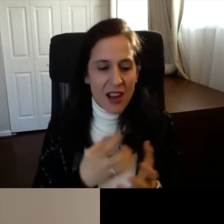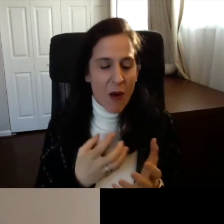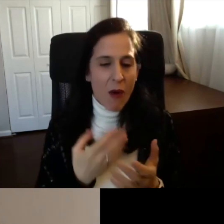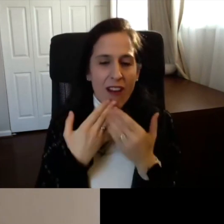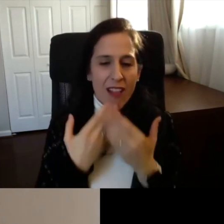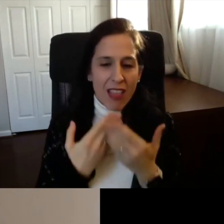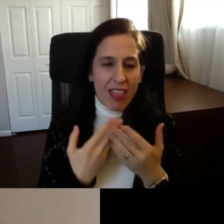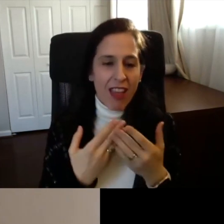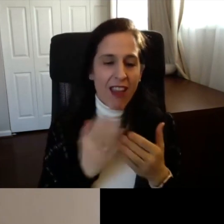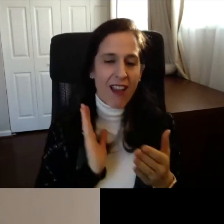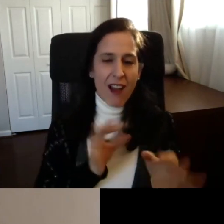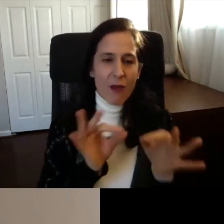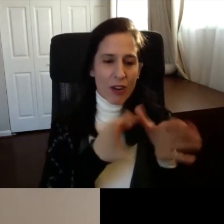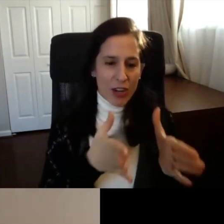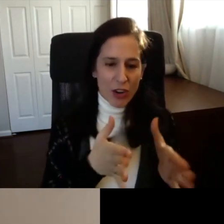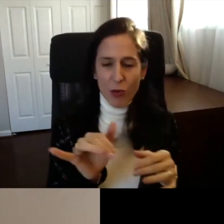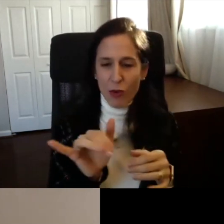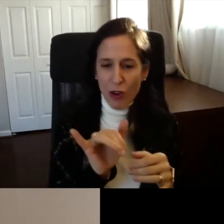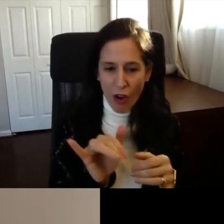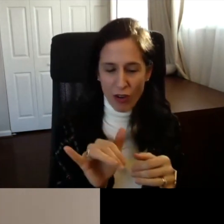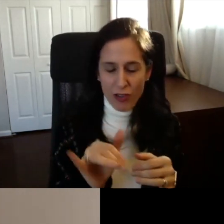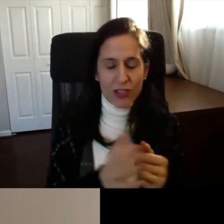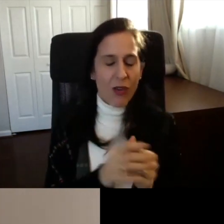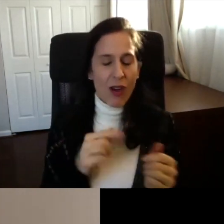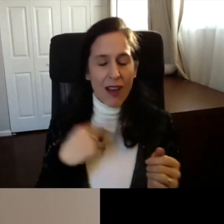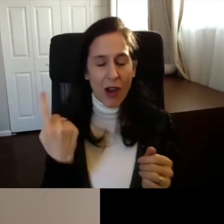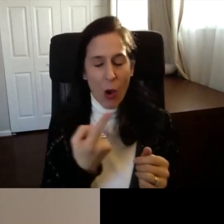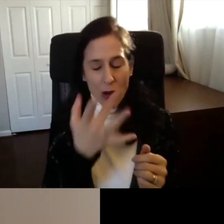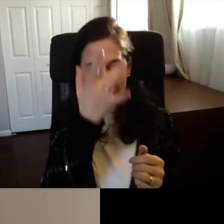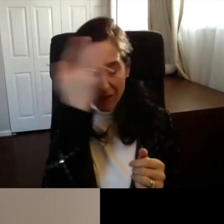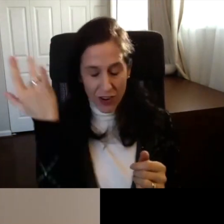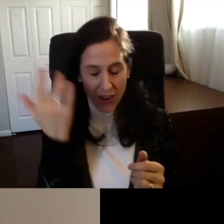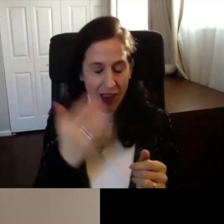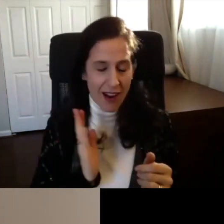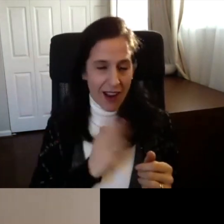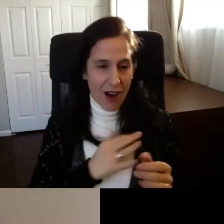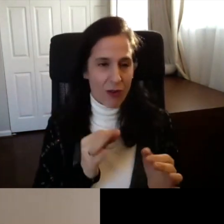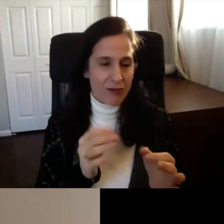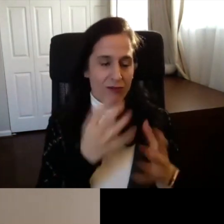time is up for today unfortunately like